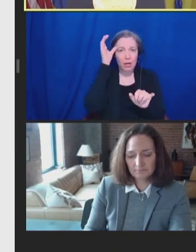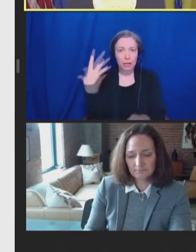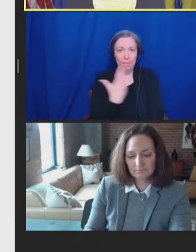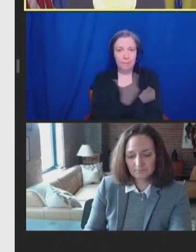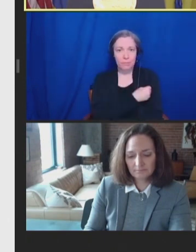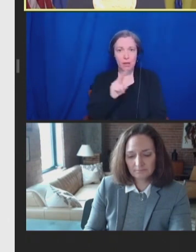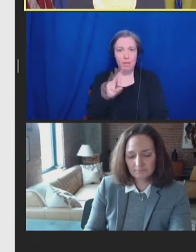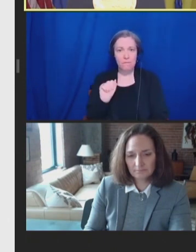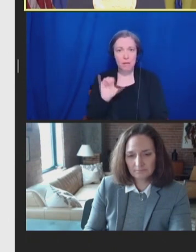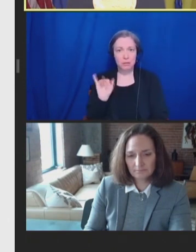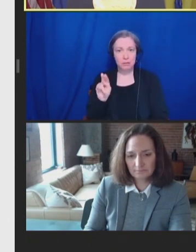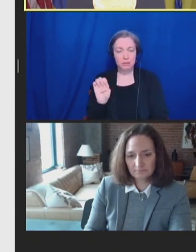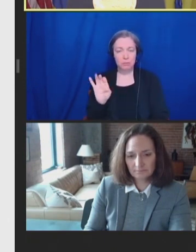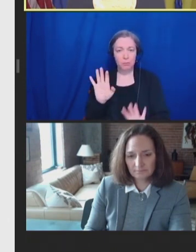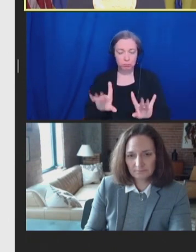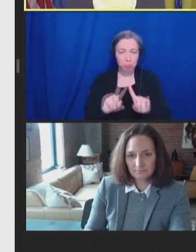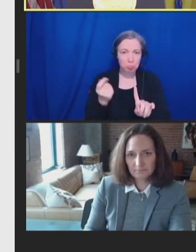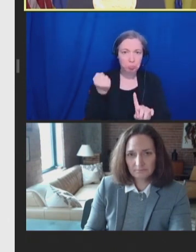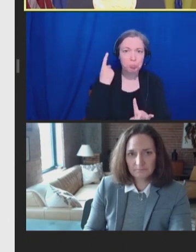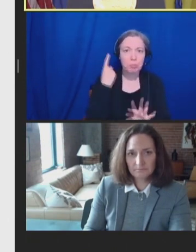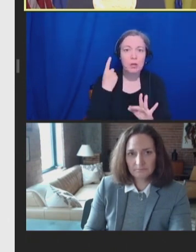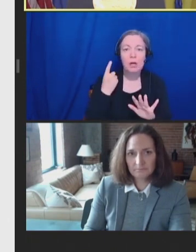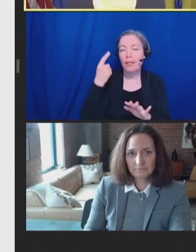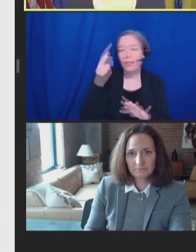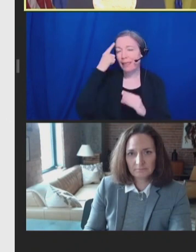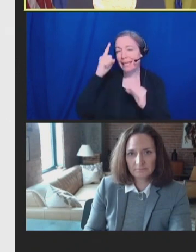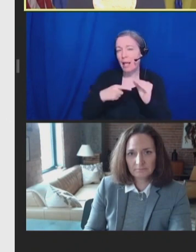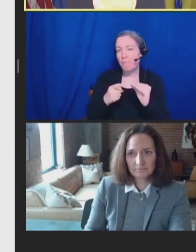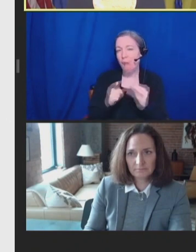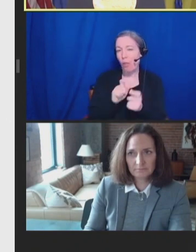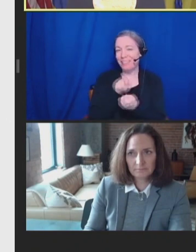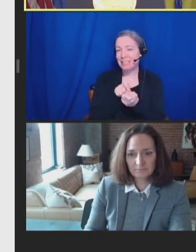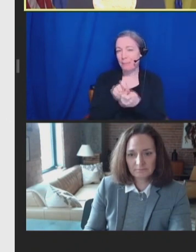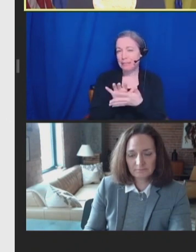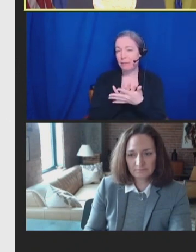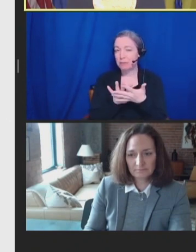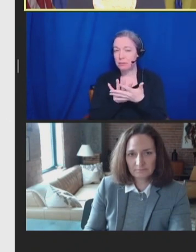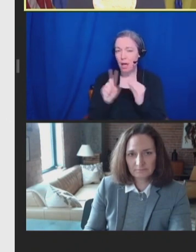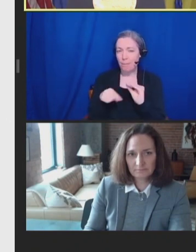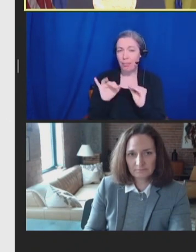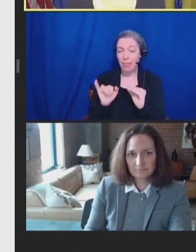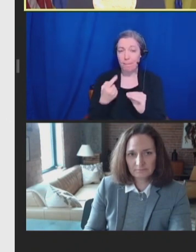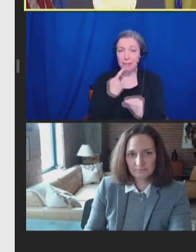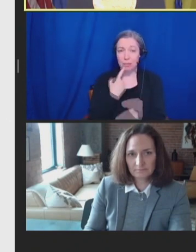you know, thinking through the nuances of that and then also, because of the timing,